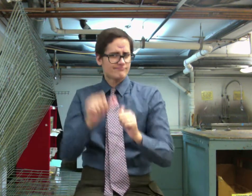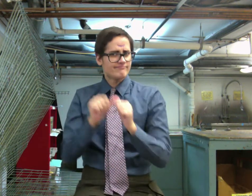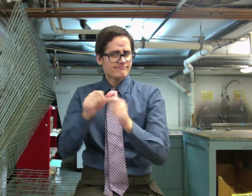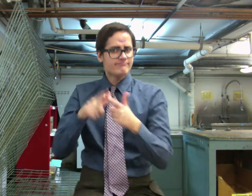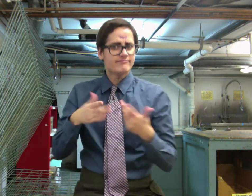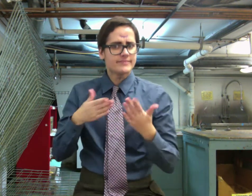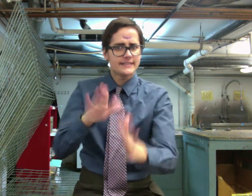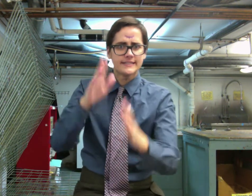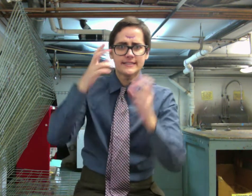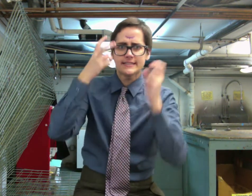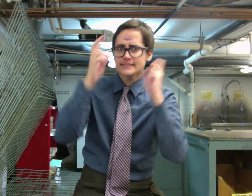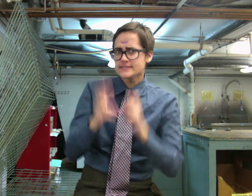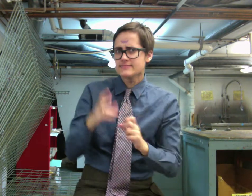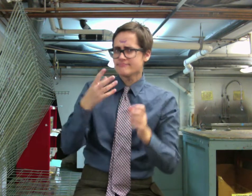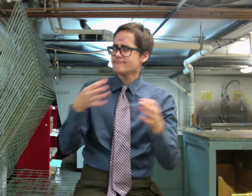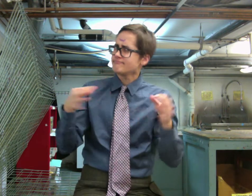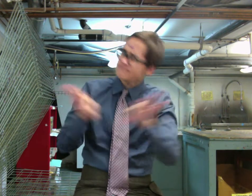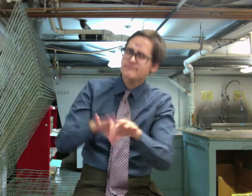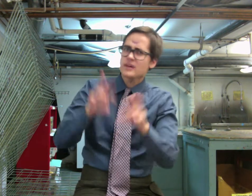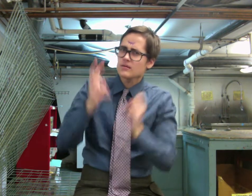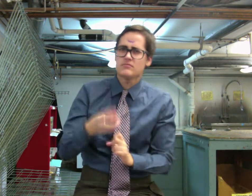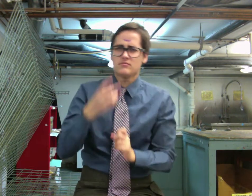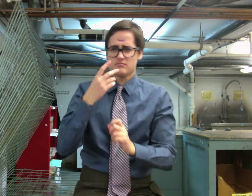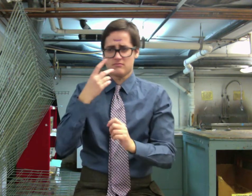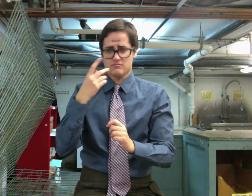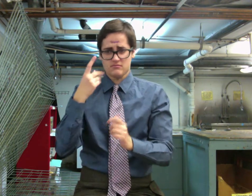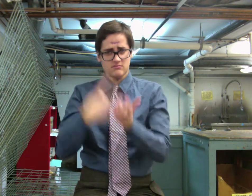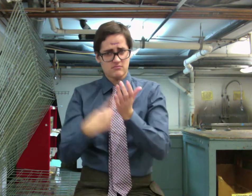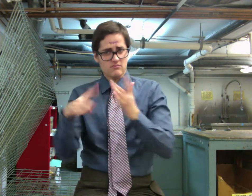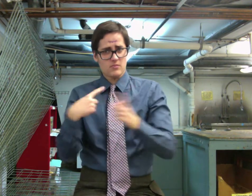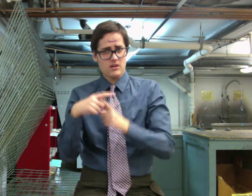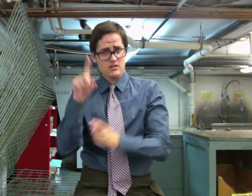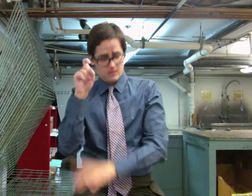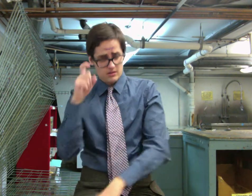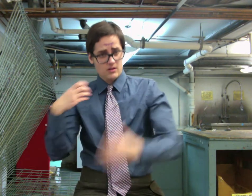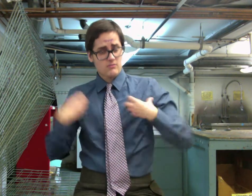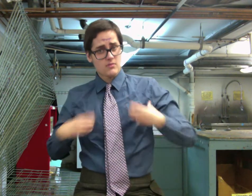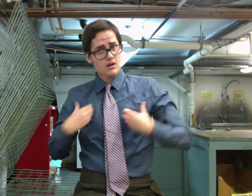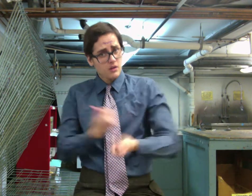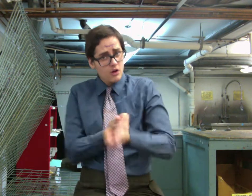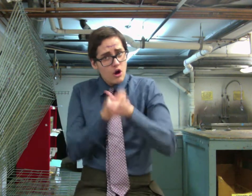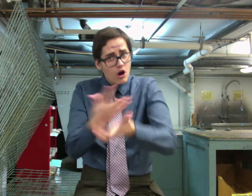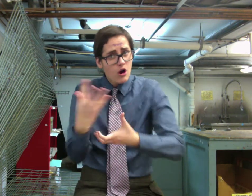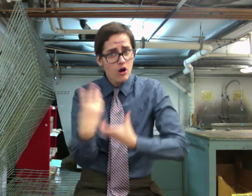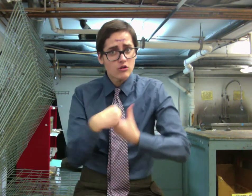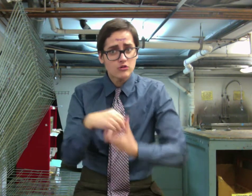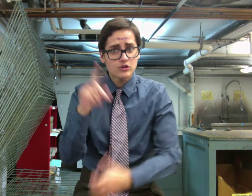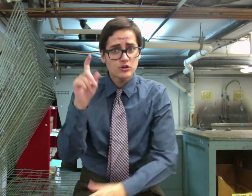will continue to address the important issue of backpacks, and whether or not